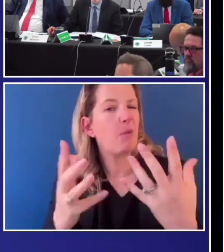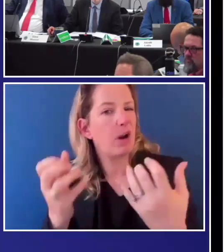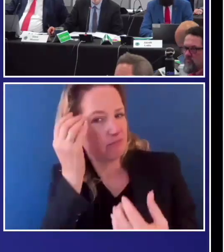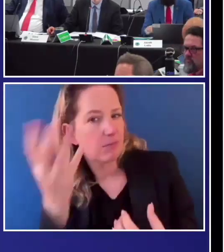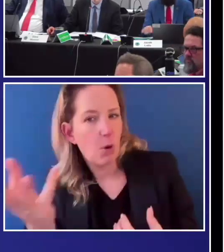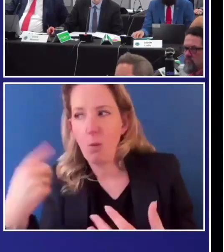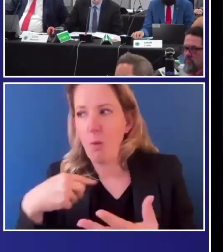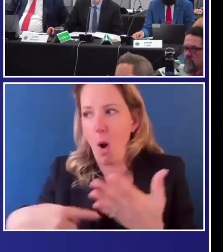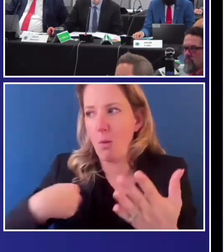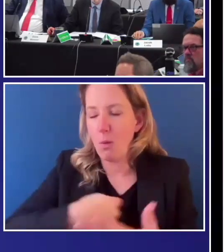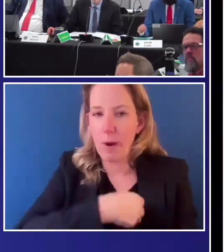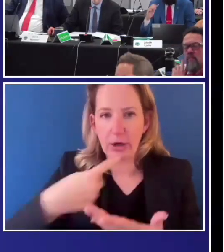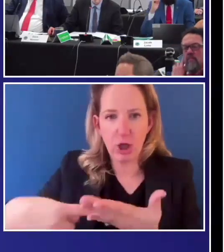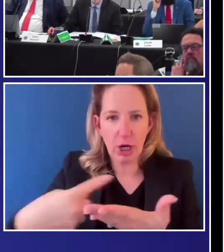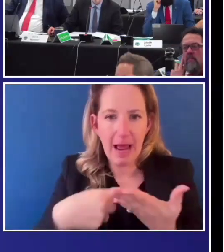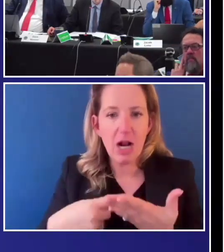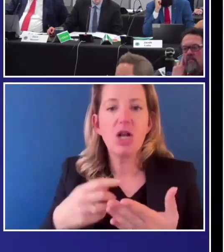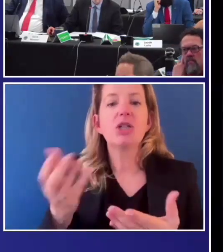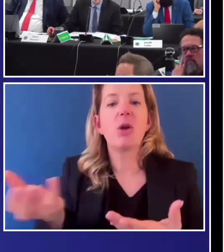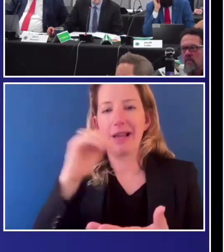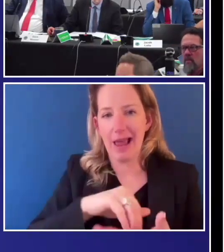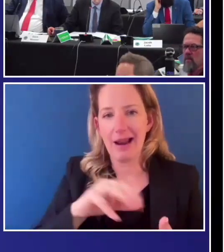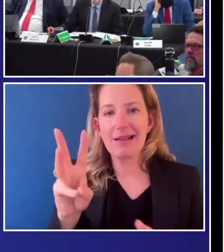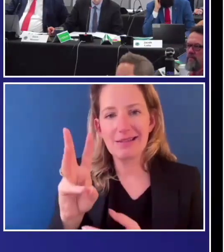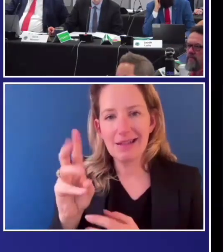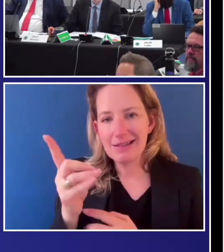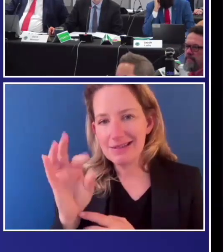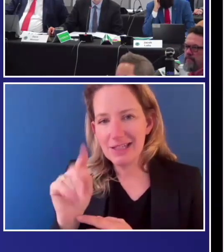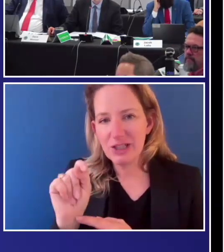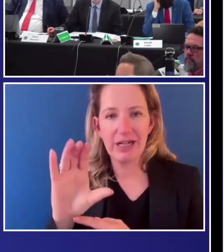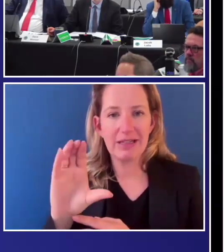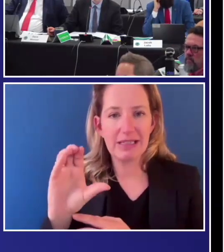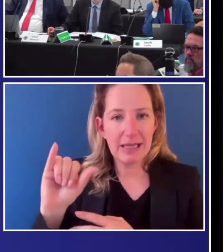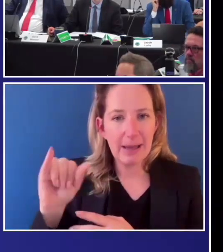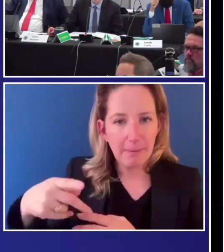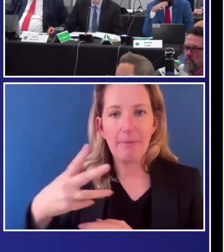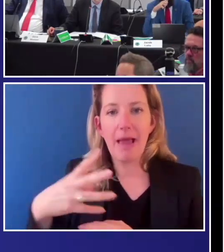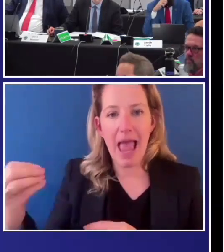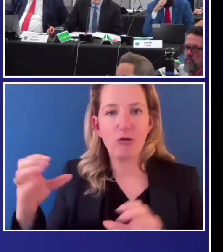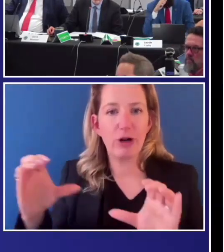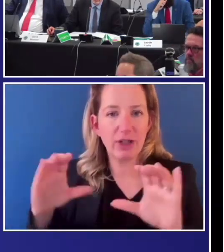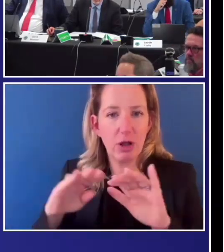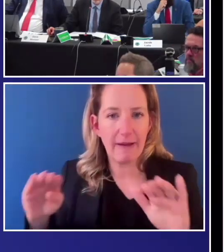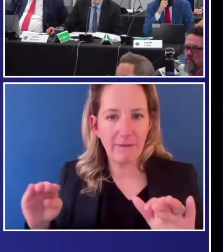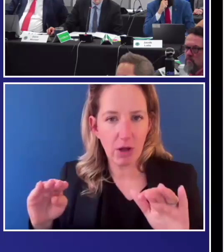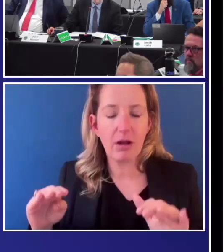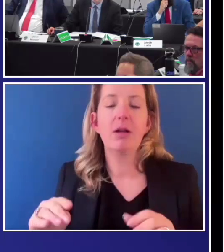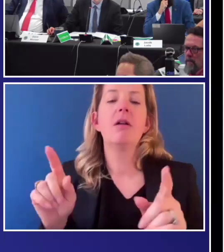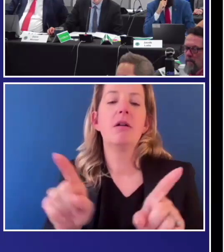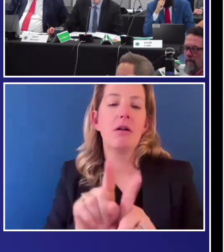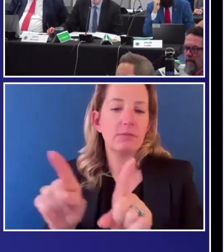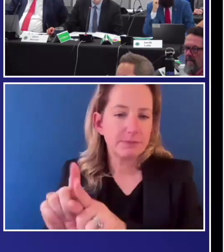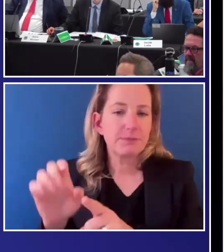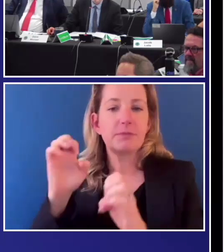it's the combination of a six-digit CIP code and a credential level. And, and it's also an educational program